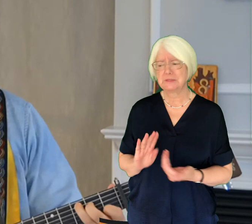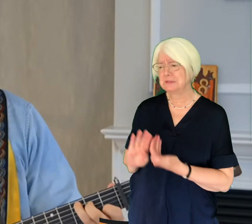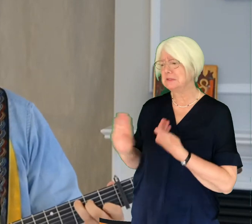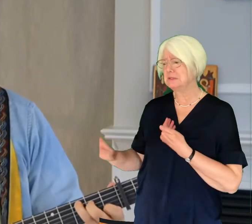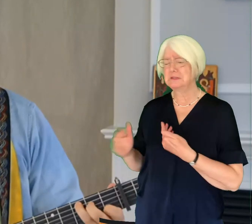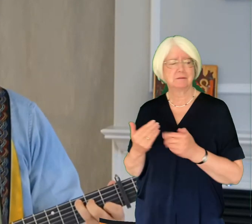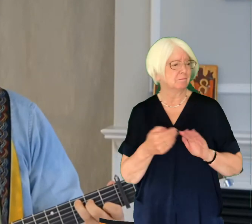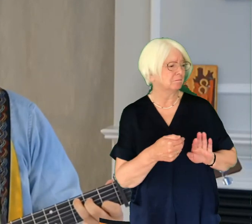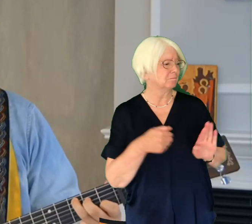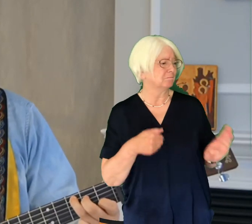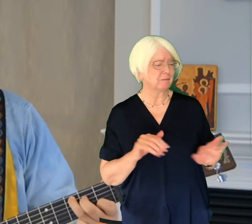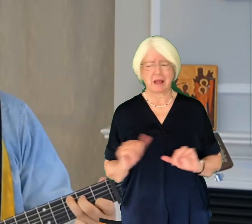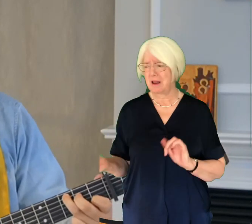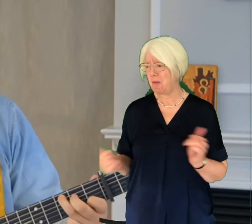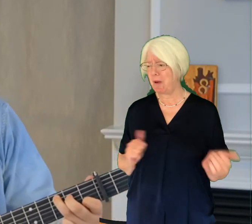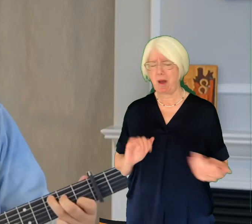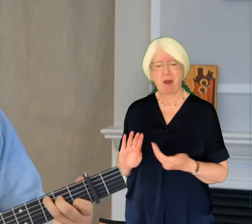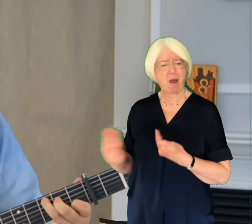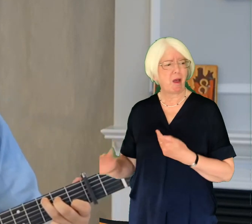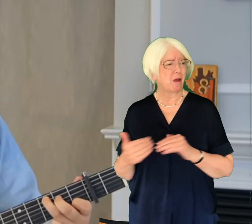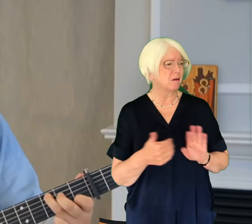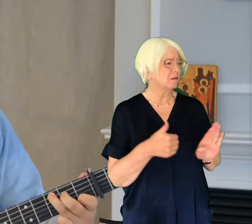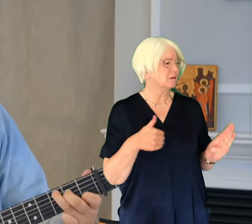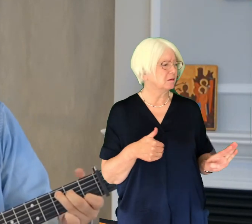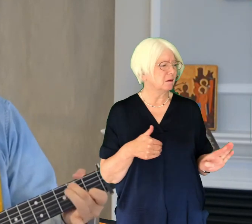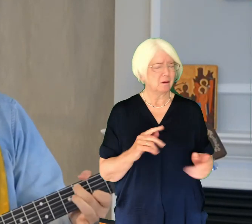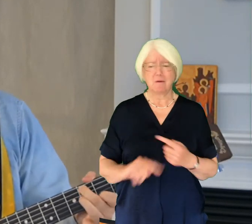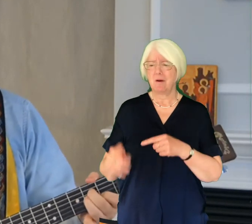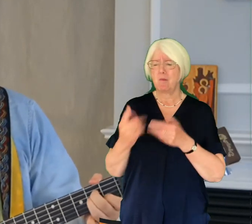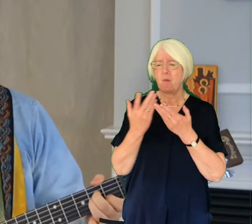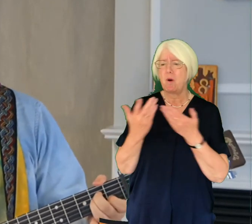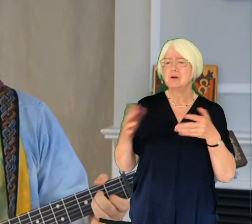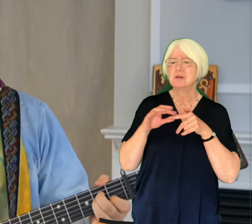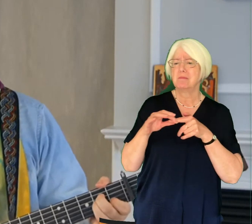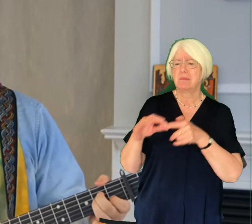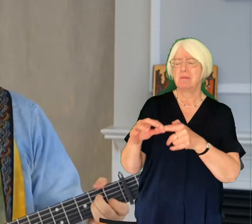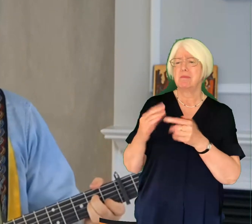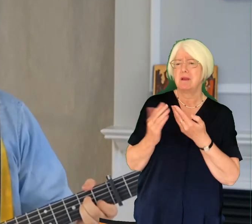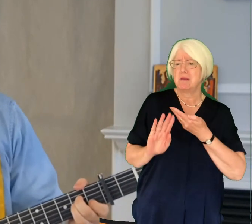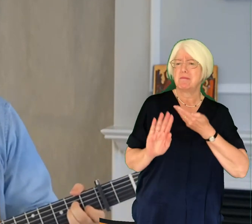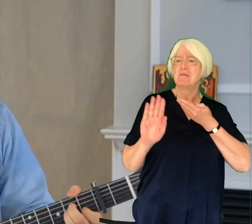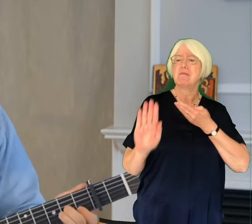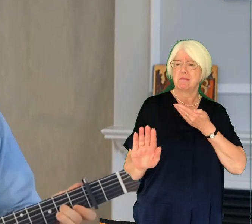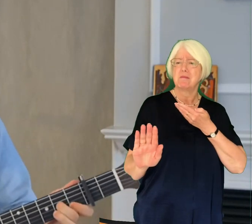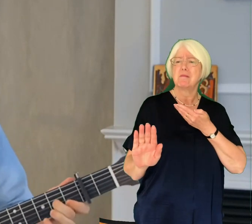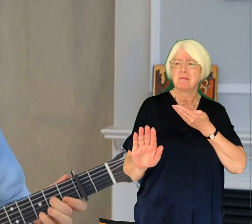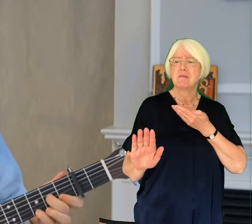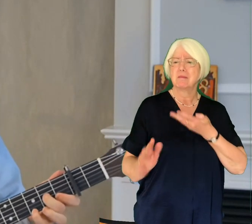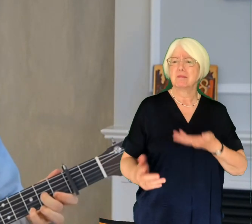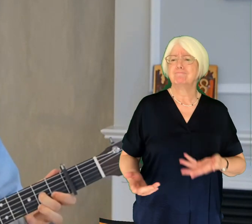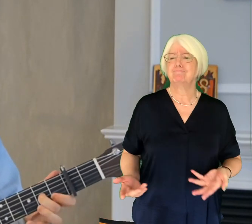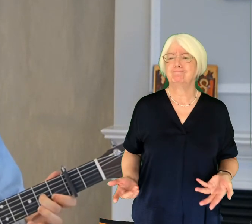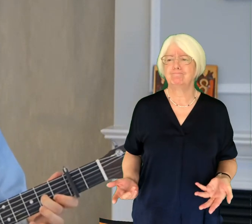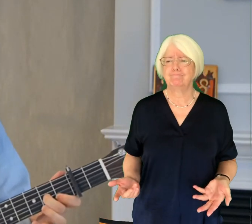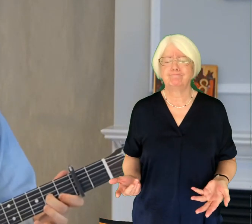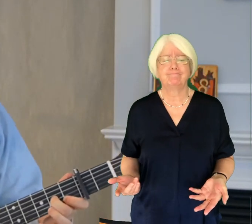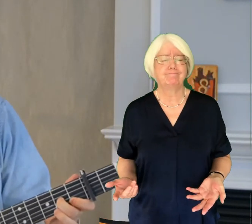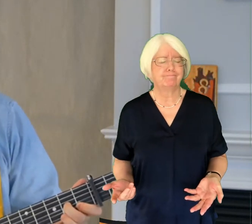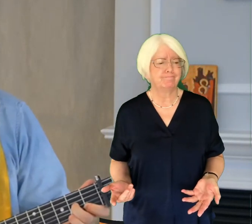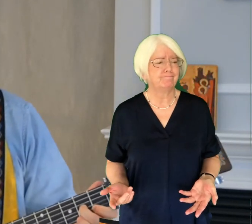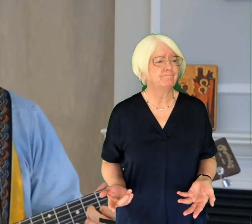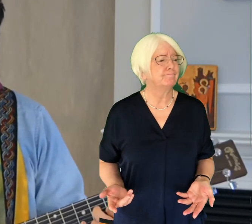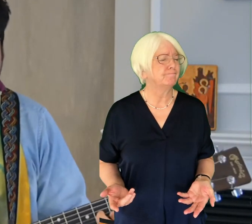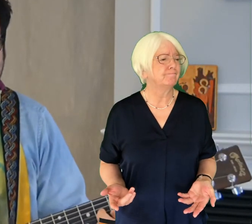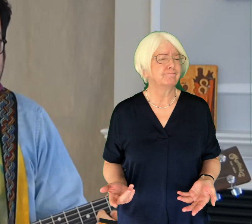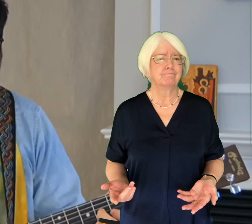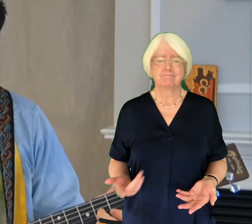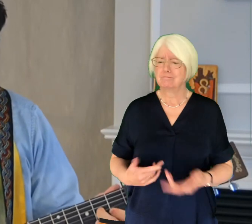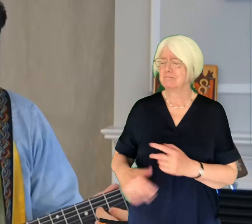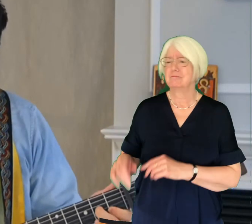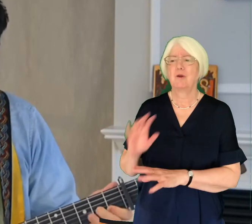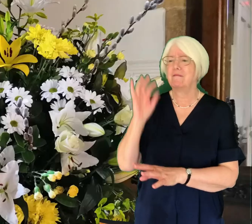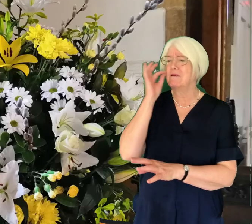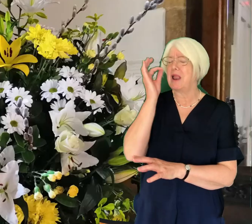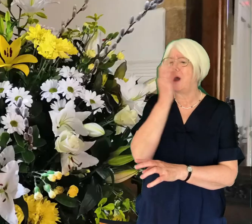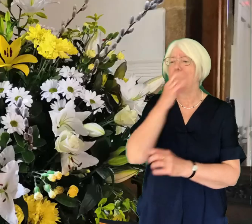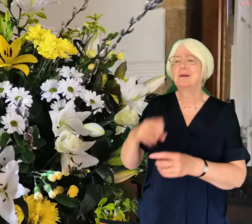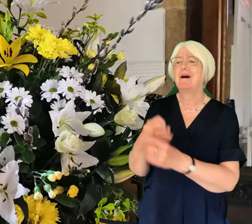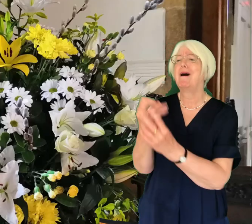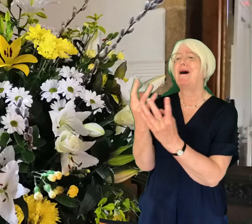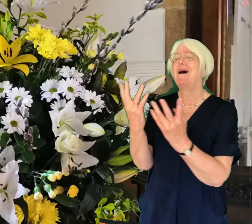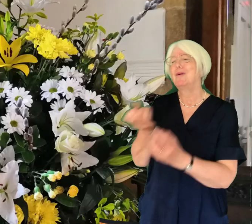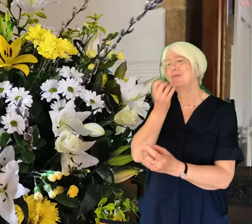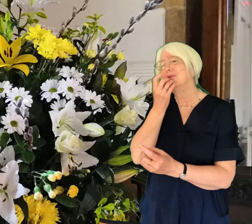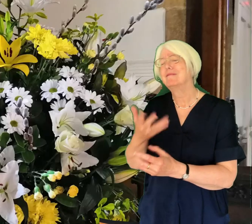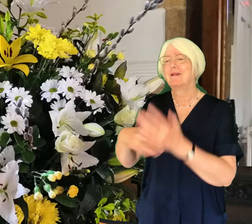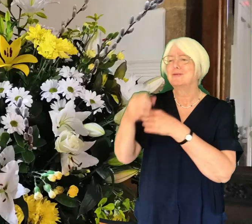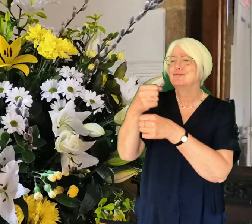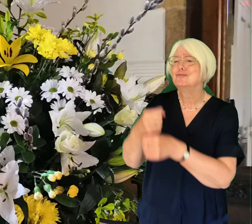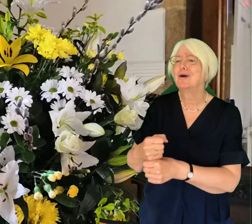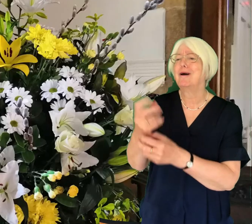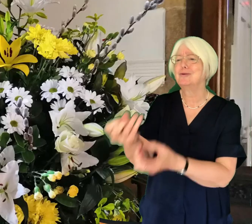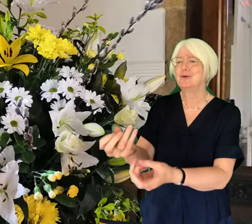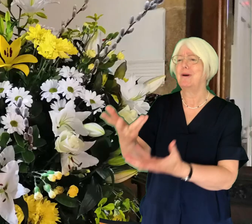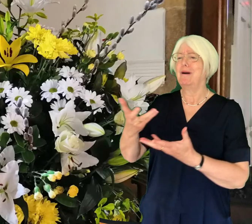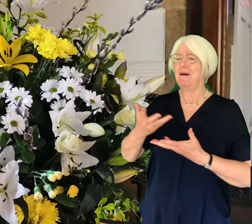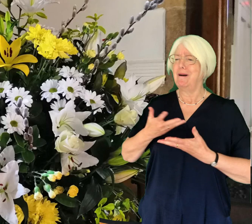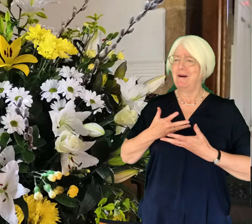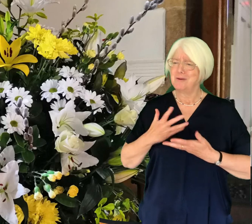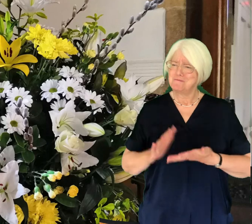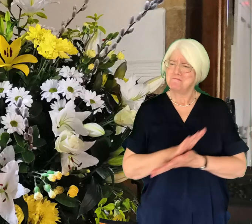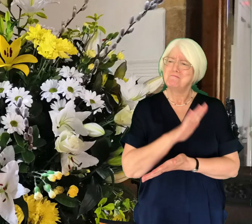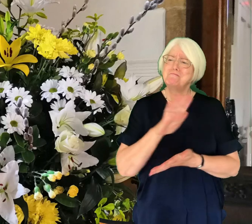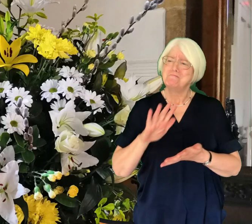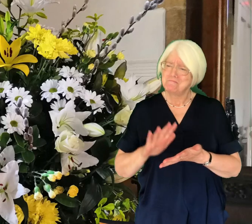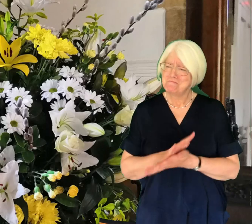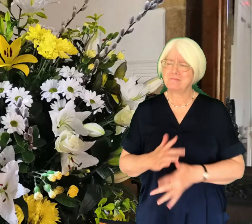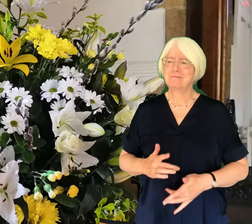from our neighbors from worship please do no flowers grace the chancel to set a festive